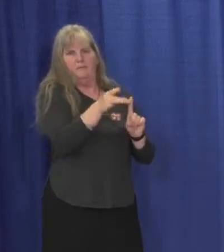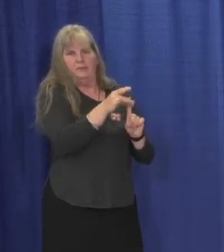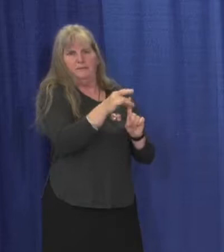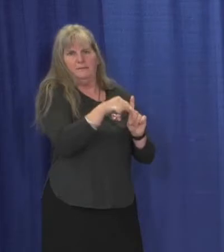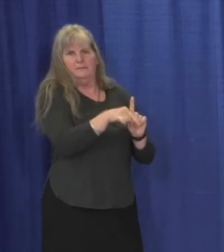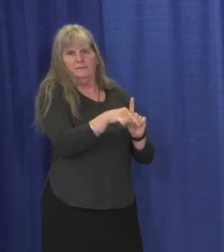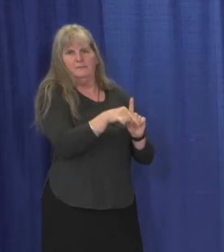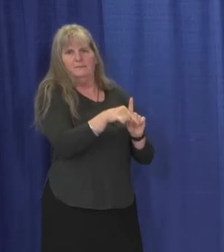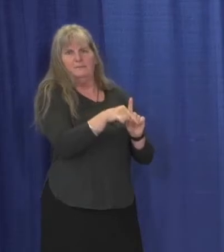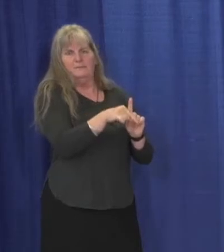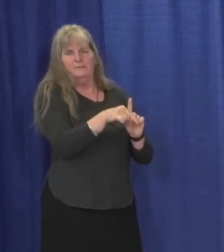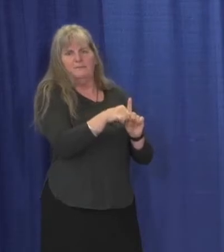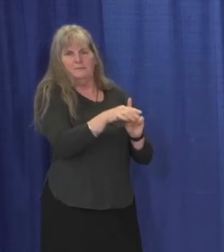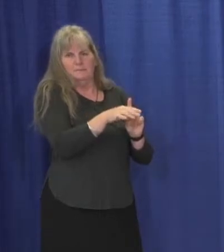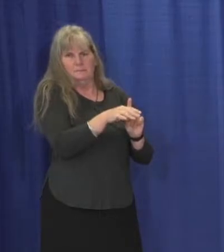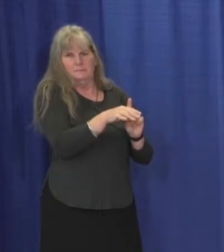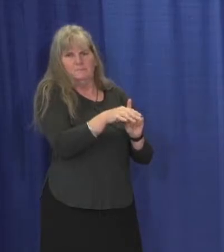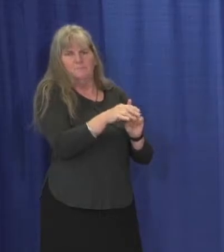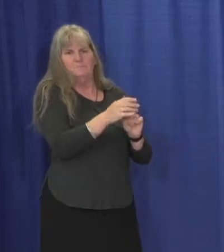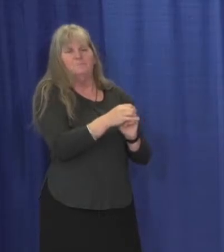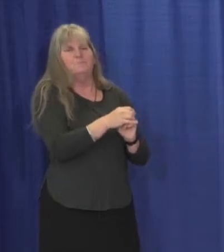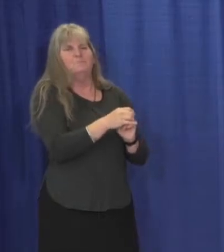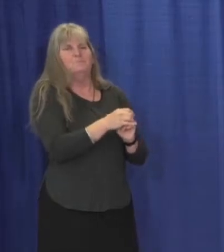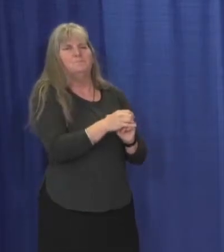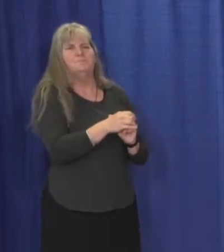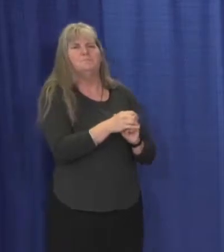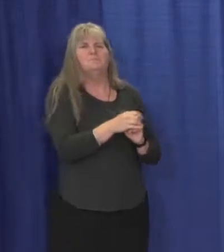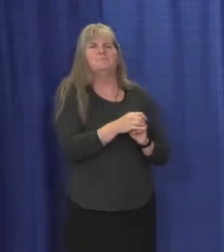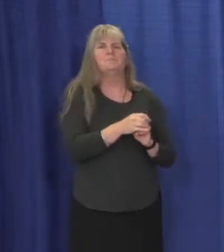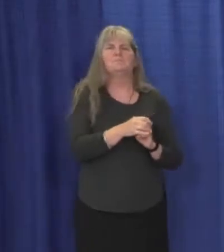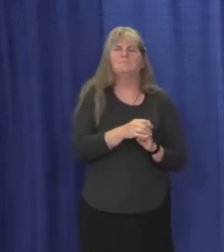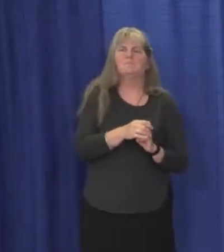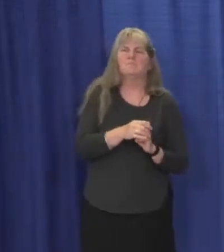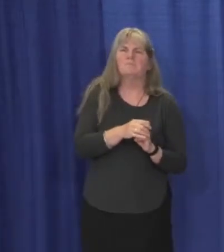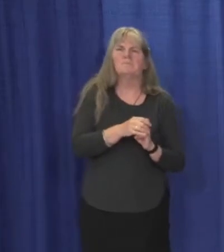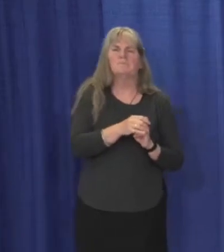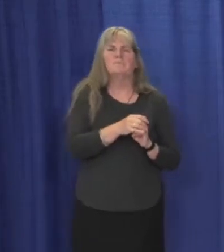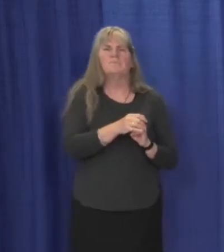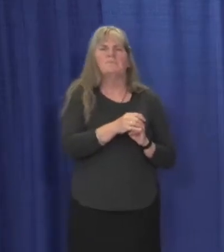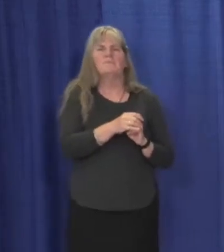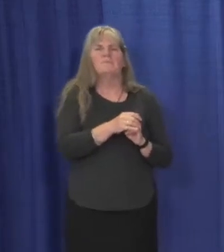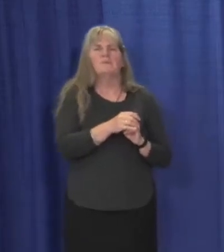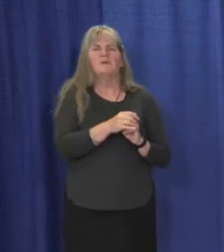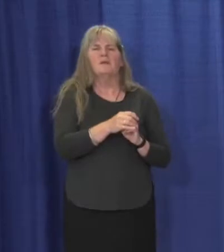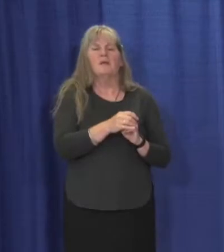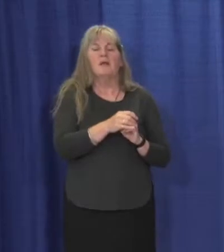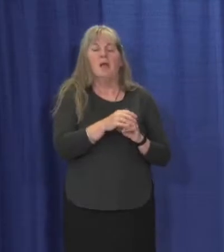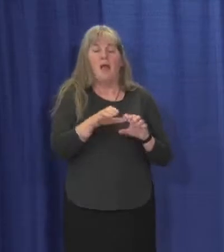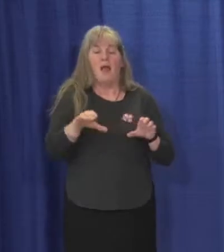are still included in our case count and analysis.